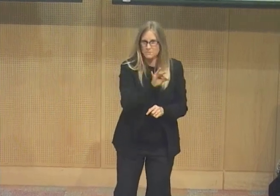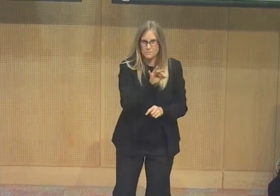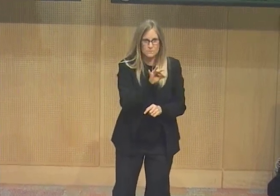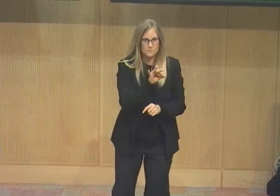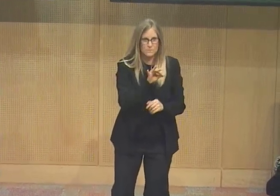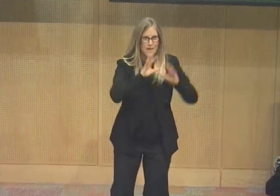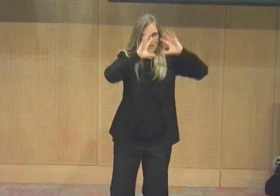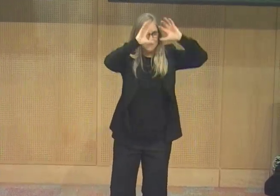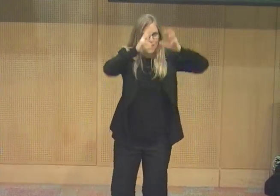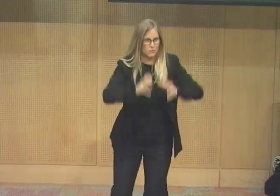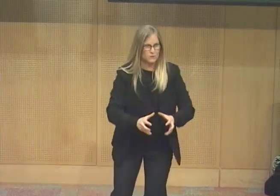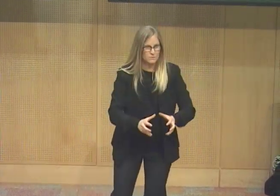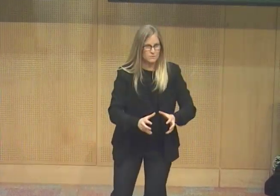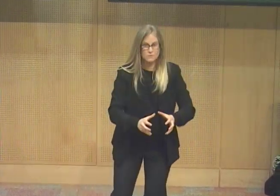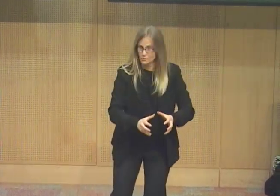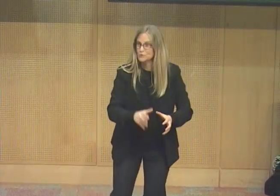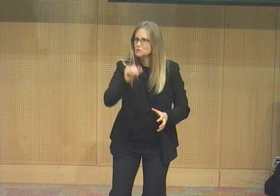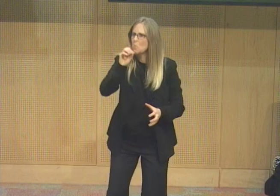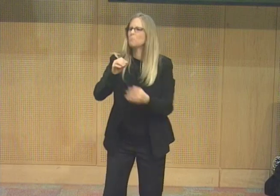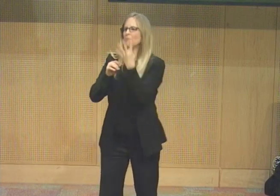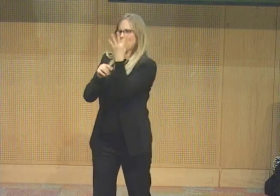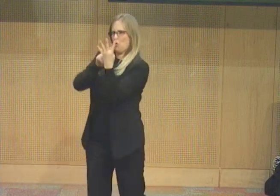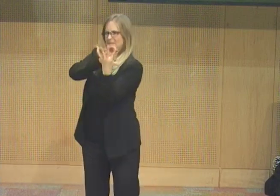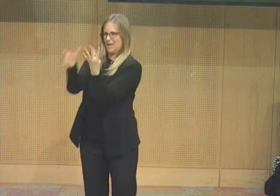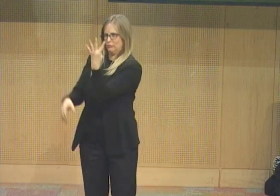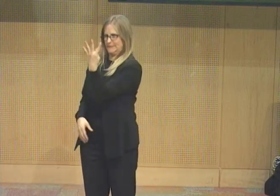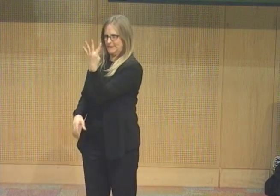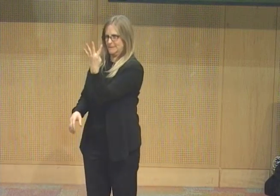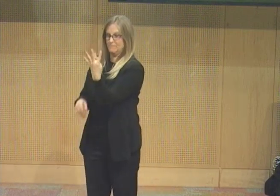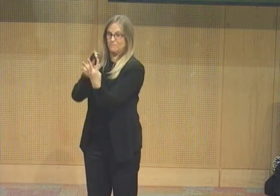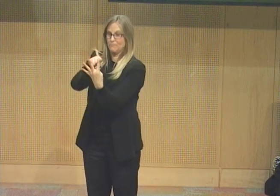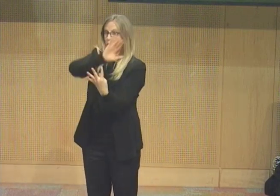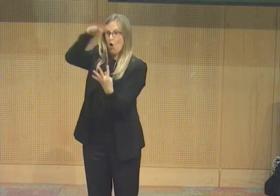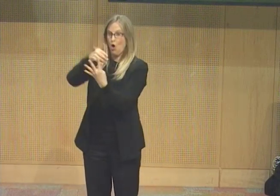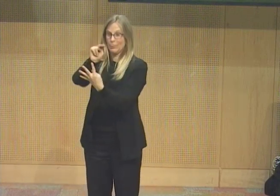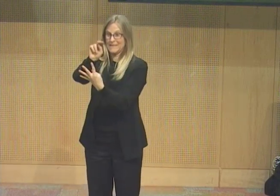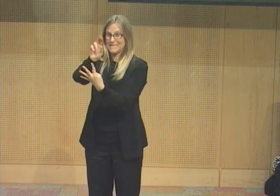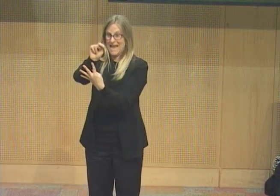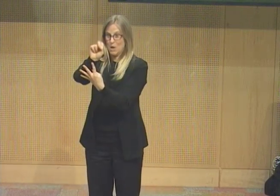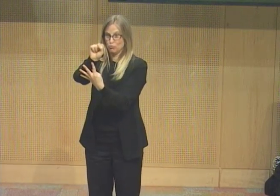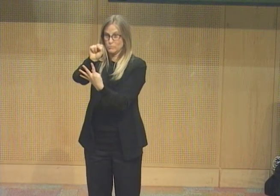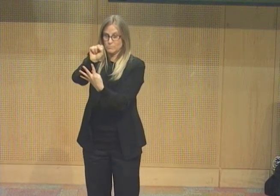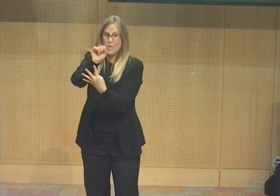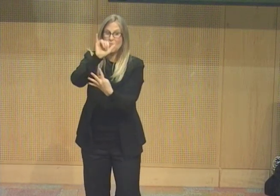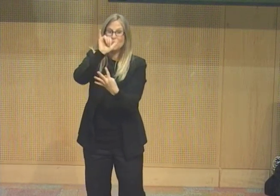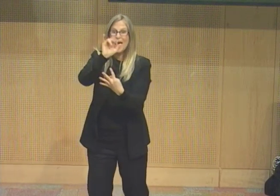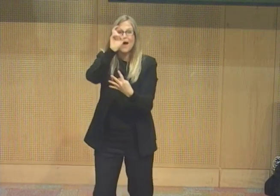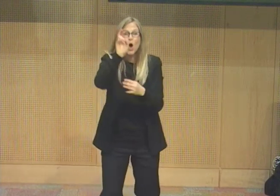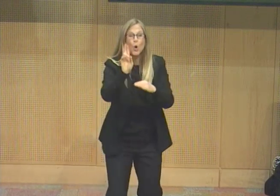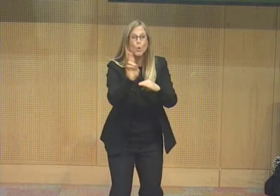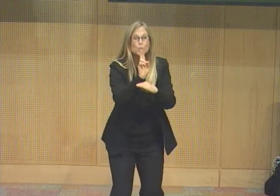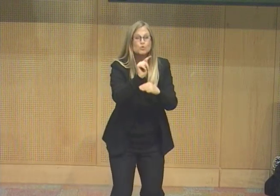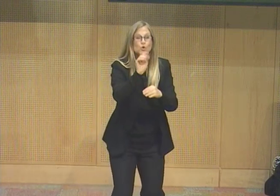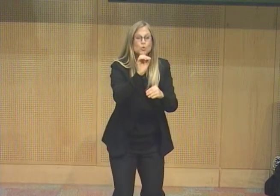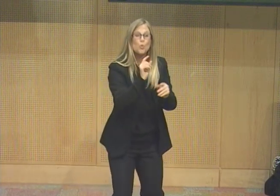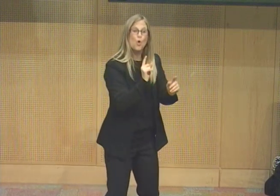Every word was coded and removed and categorized. So I categorized all of the nouns,